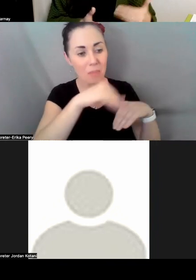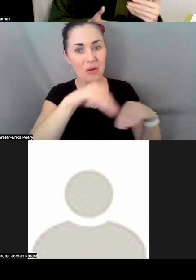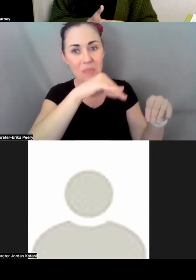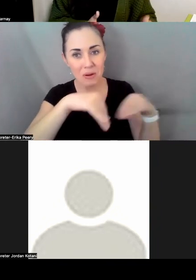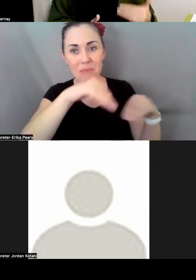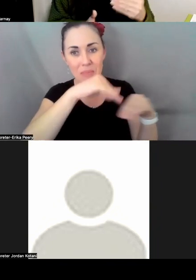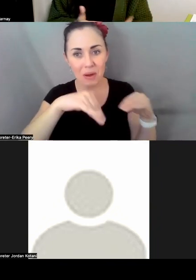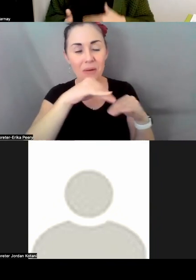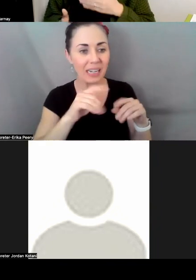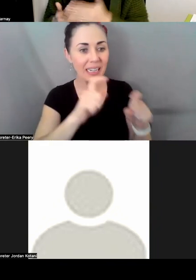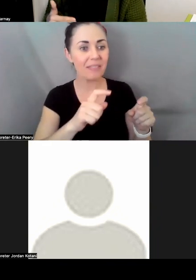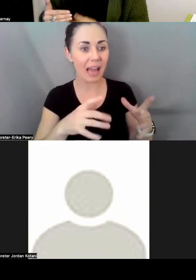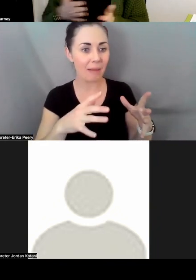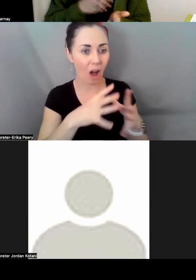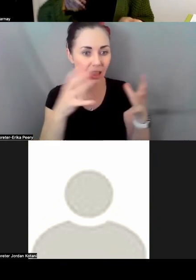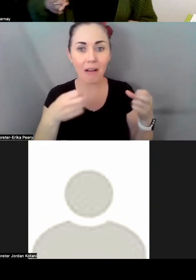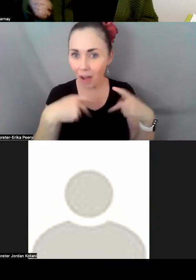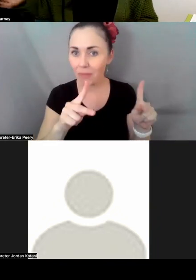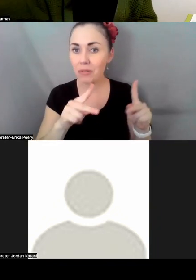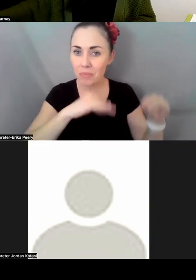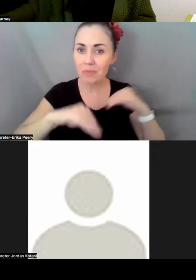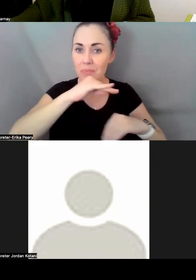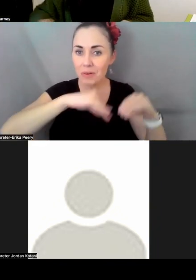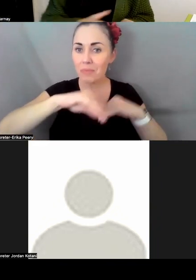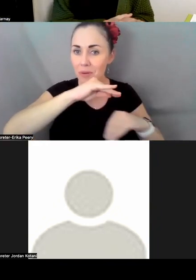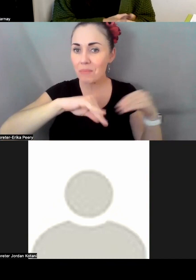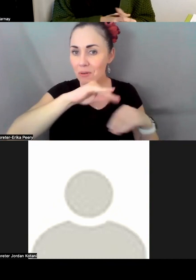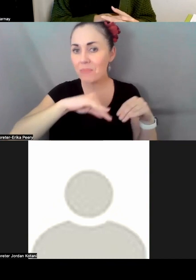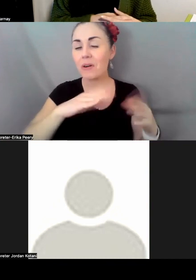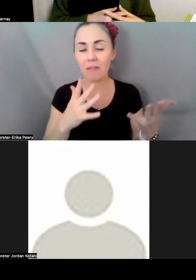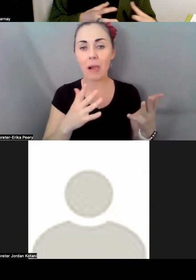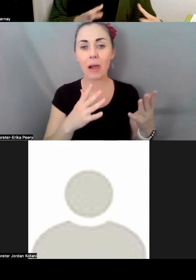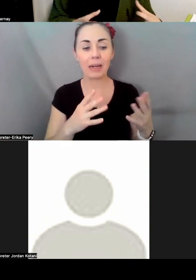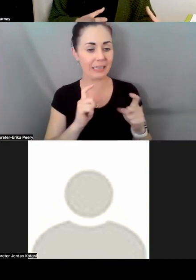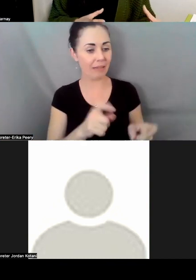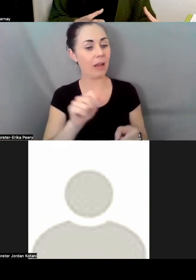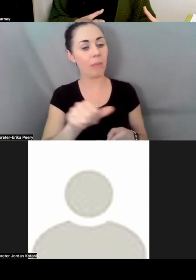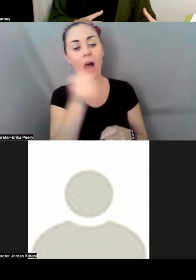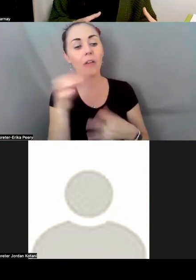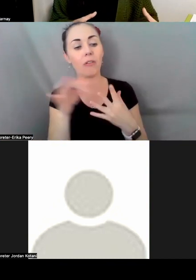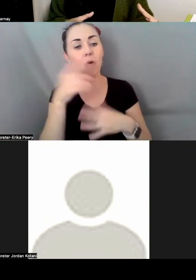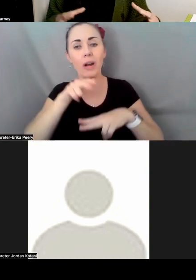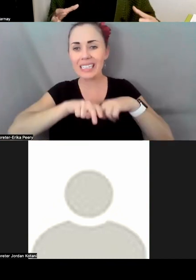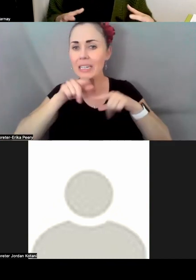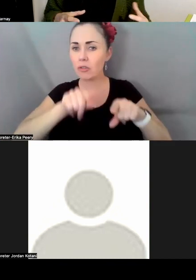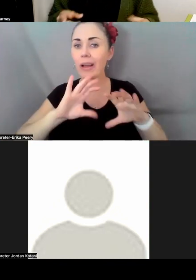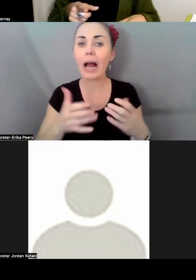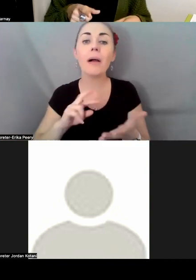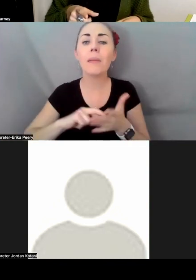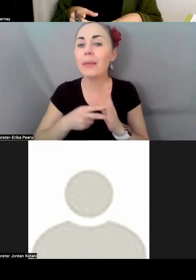of physical movement opportunities throughout the day. Alternative seating options. Wiggle boards,